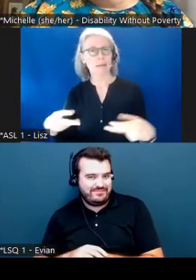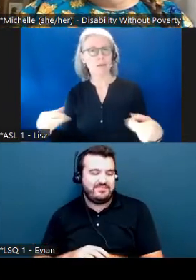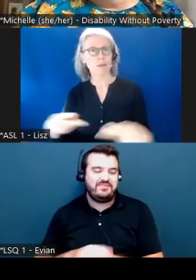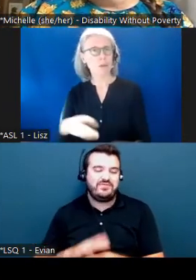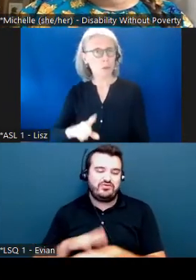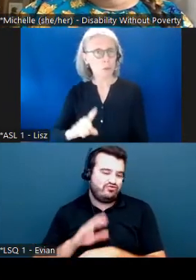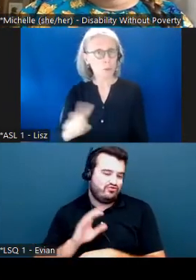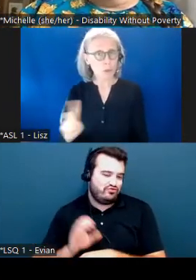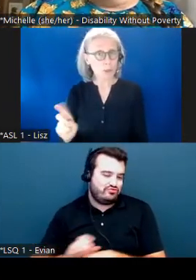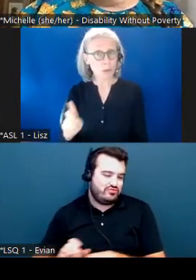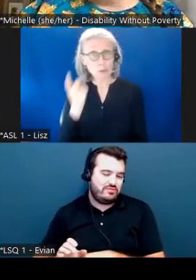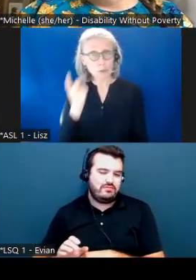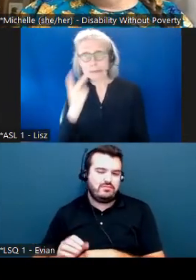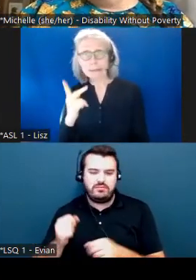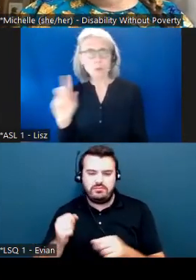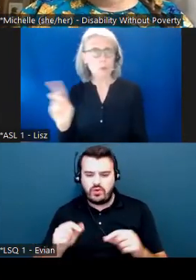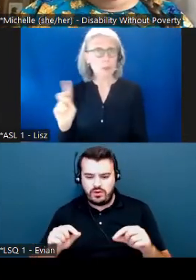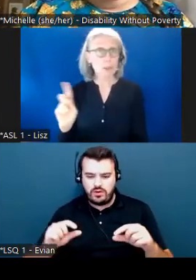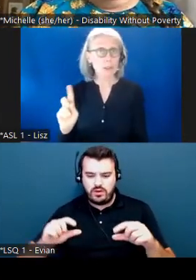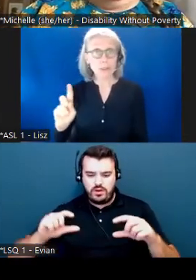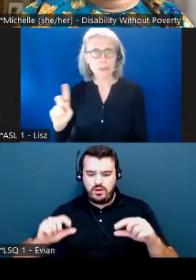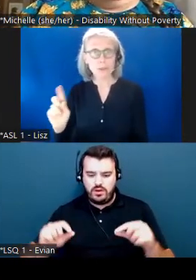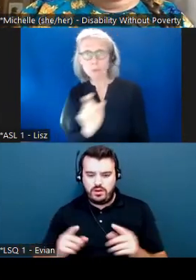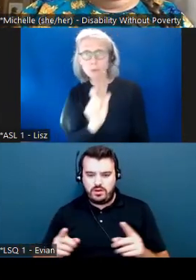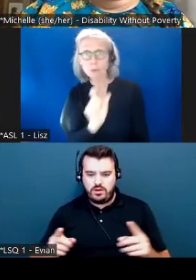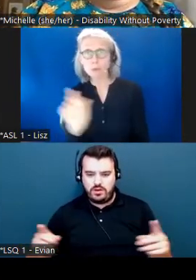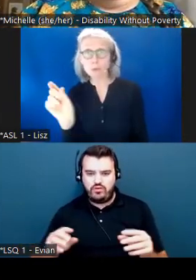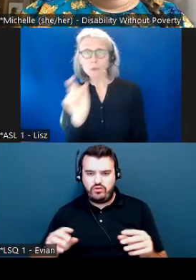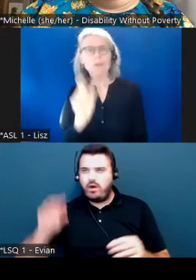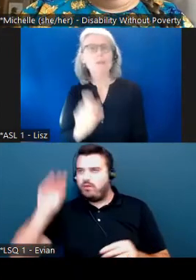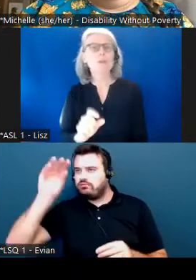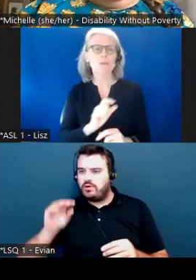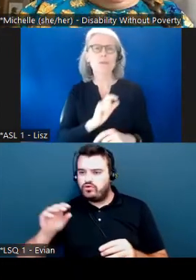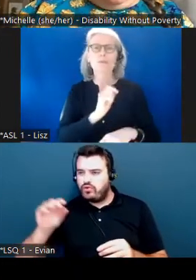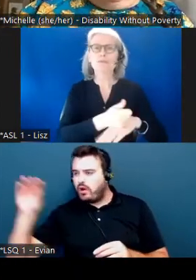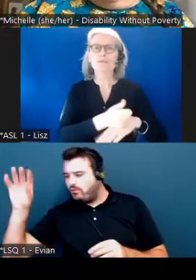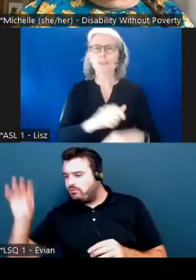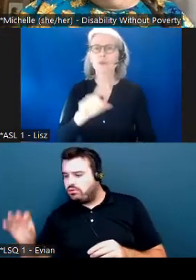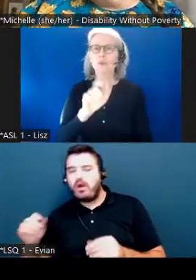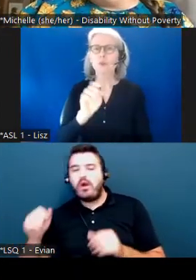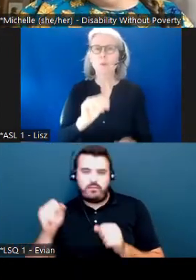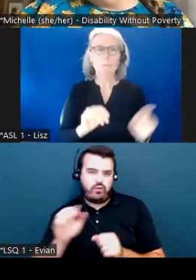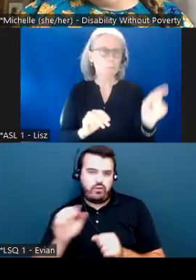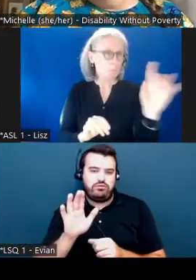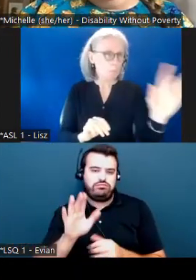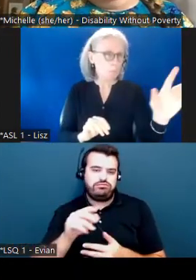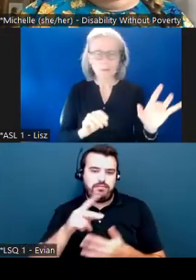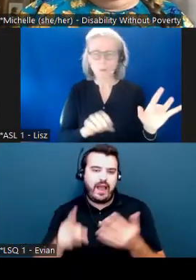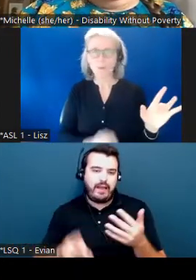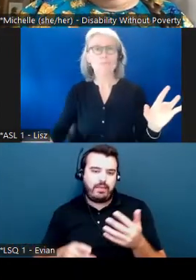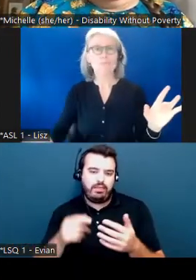WILL NEED TO GO INTO YOUR ZOOM ACCESSIBILITY SETTINGS. IF WE CAN SUPPORT YOU DURING THIS